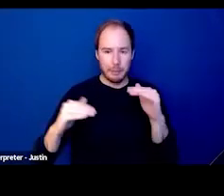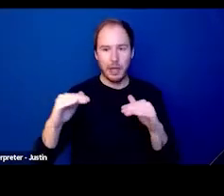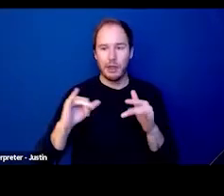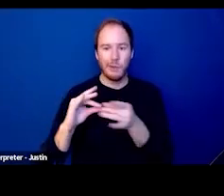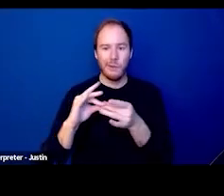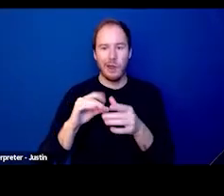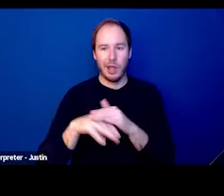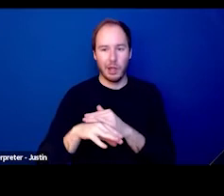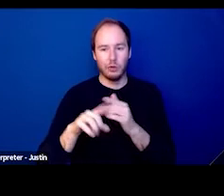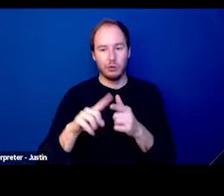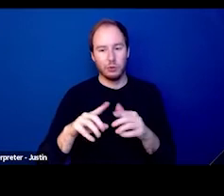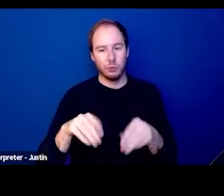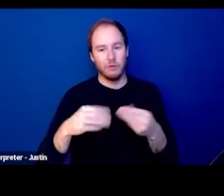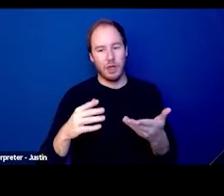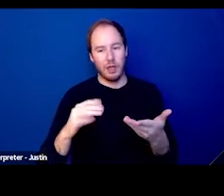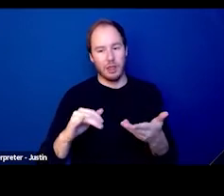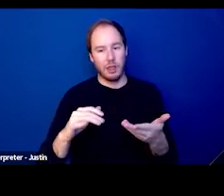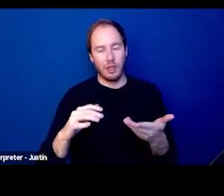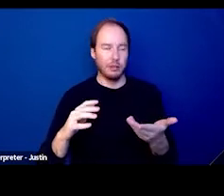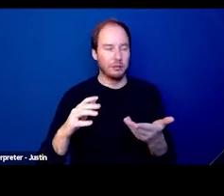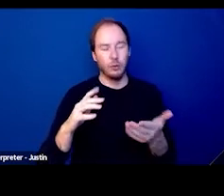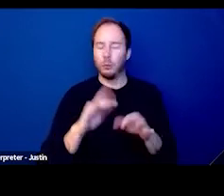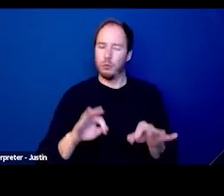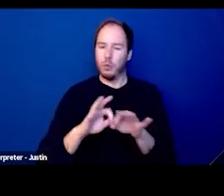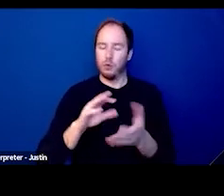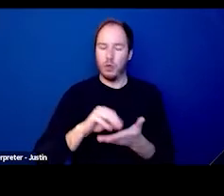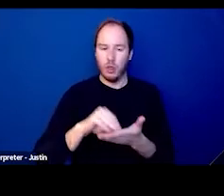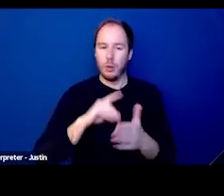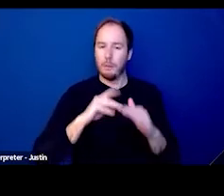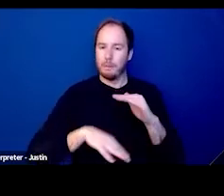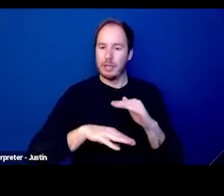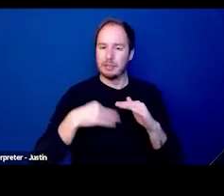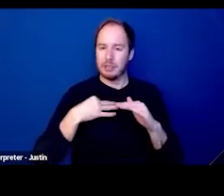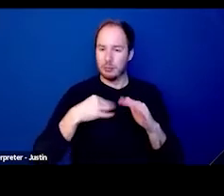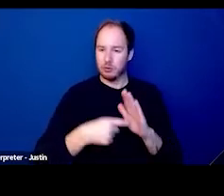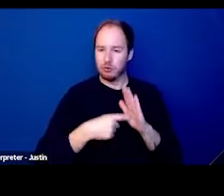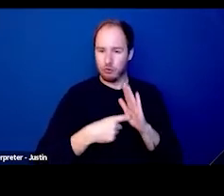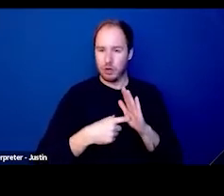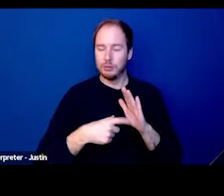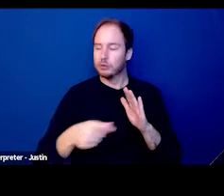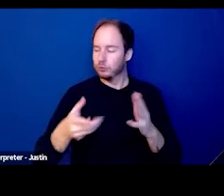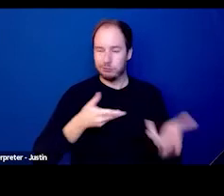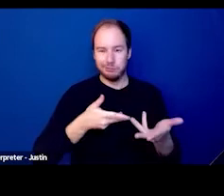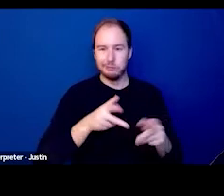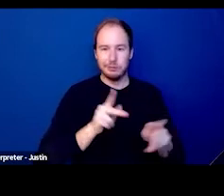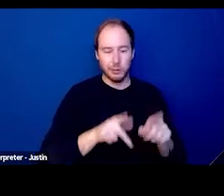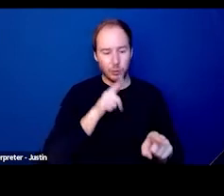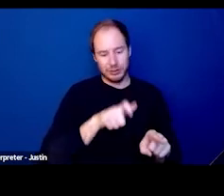So really important to learn basic eligibility requirements. So as you're working with folks who might have housing needs,